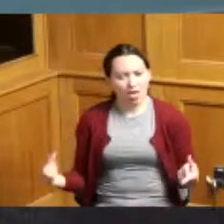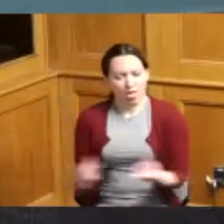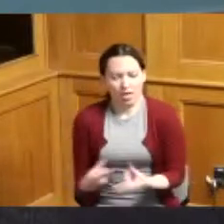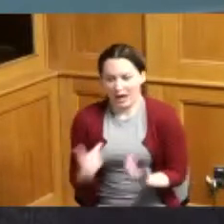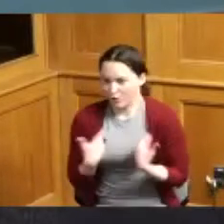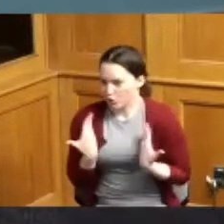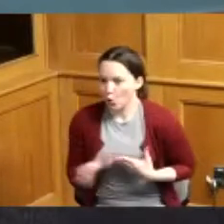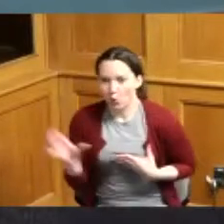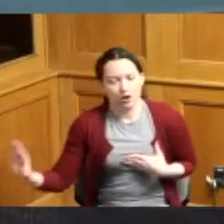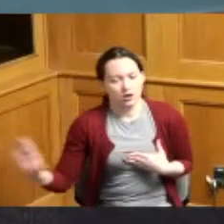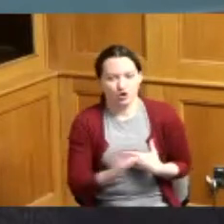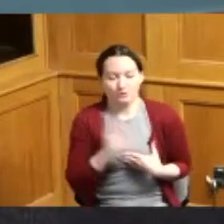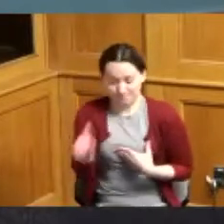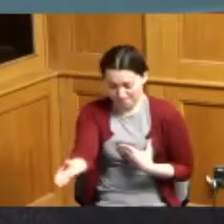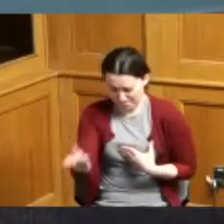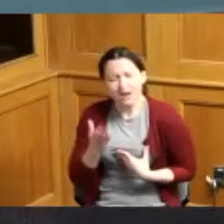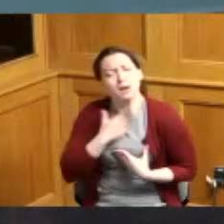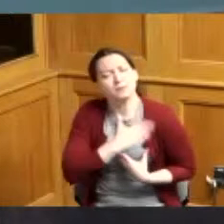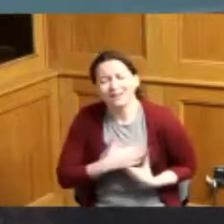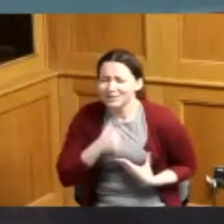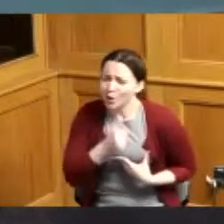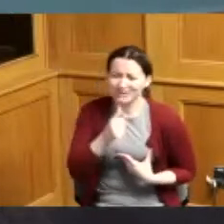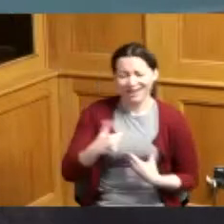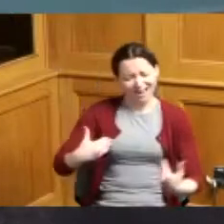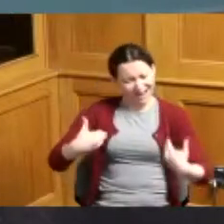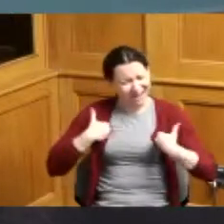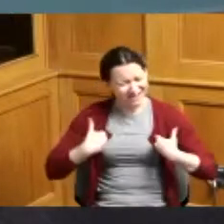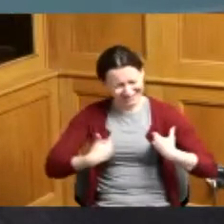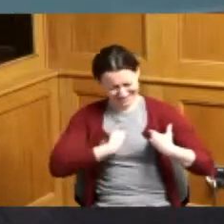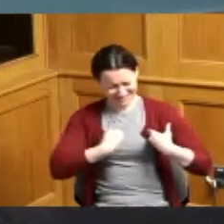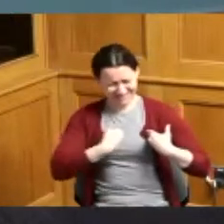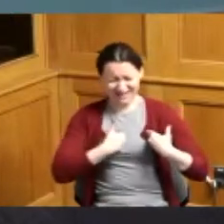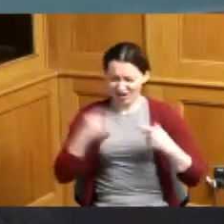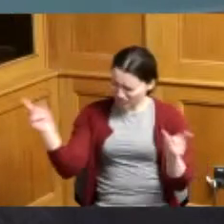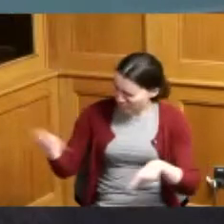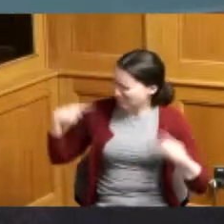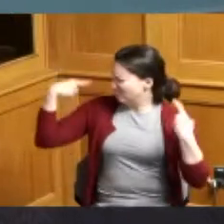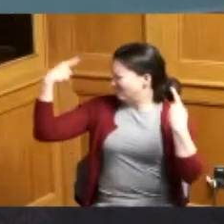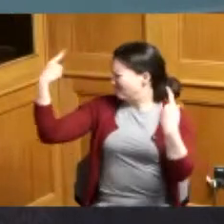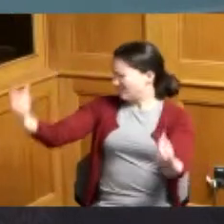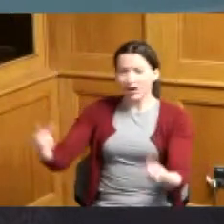when everybody else got it but please don't say that I had it for a long time number one I wasn't